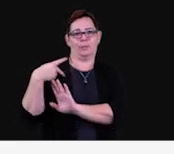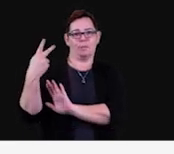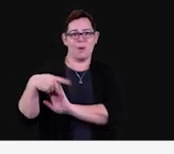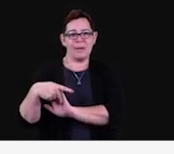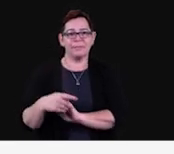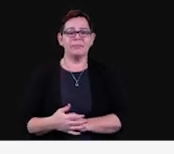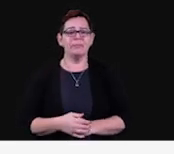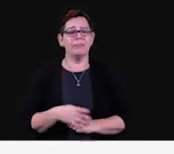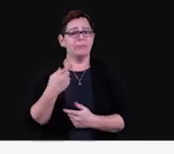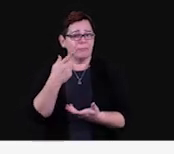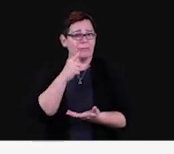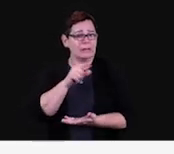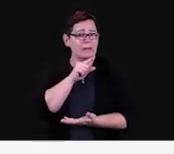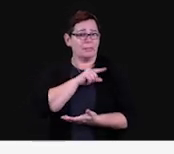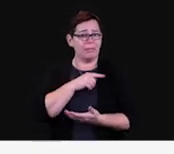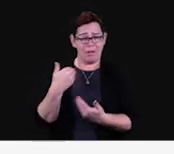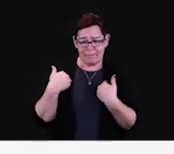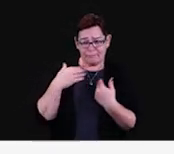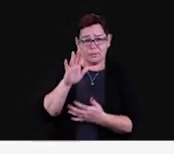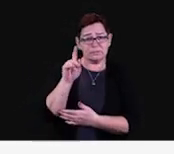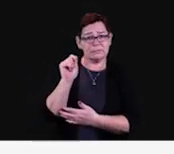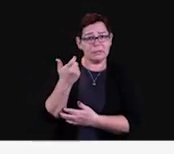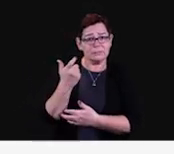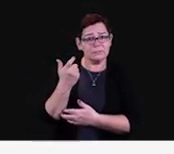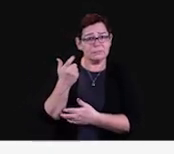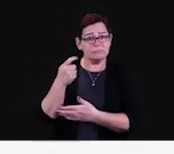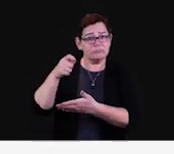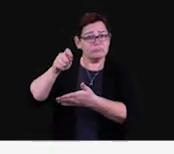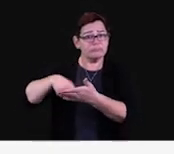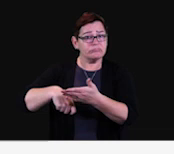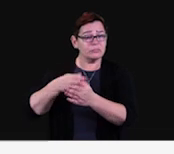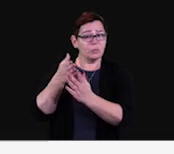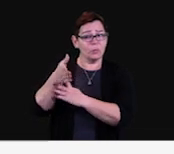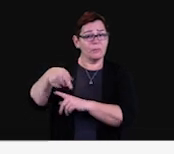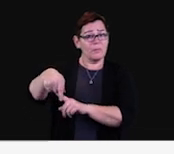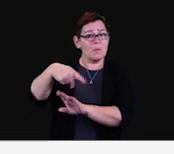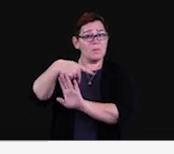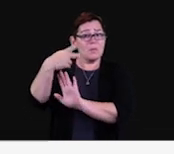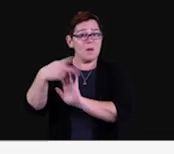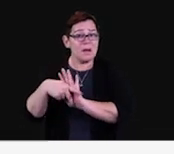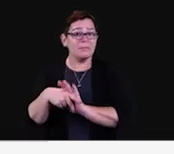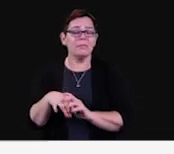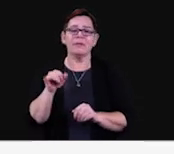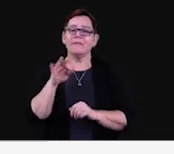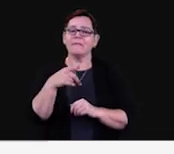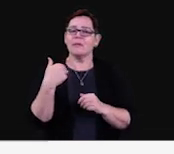You’re eligible to have your taxes done through the program if you have a modest income and a simple tax situation.